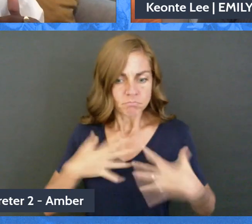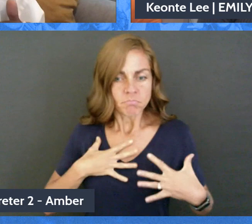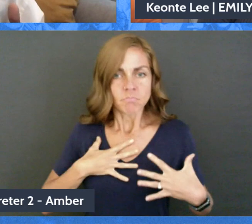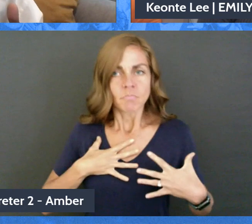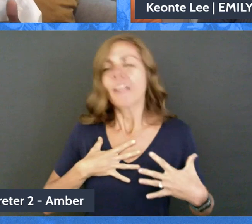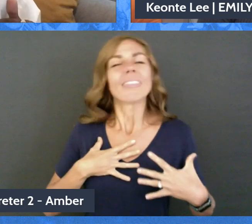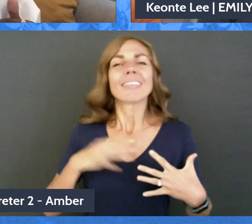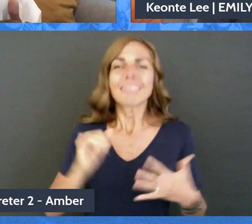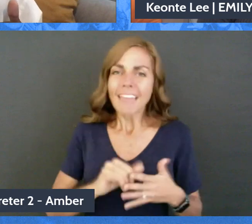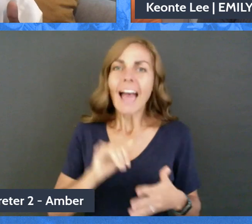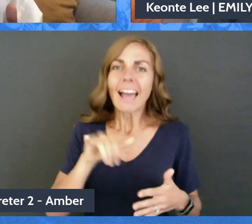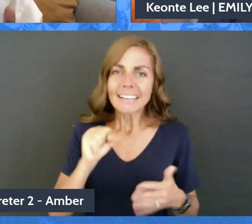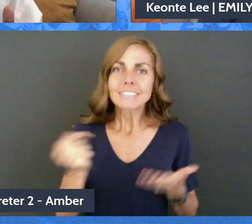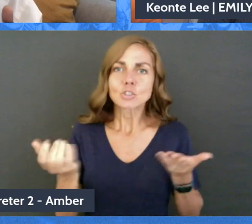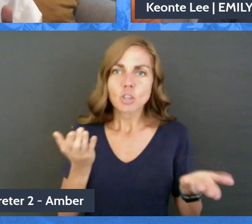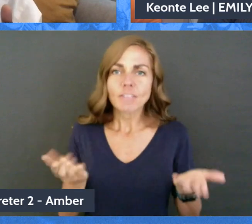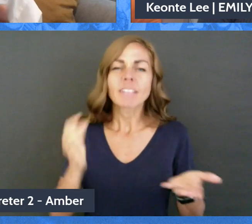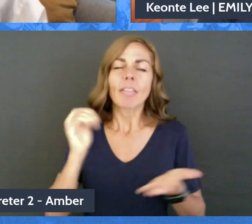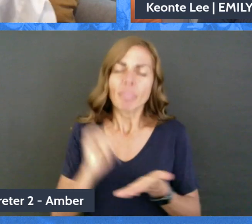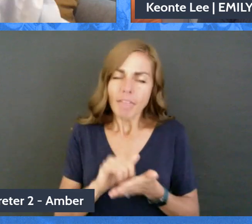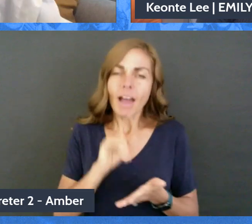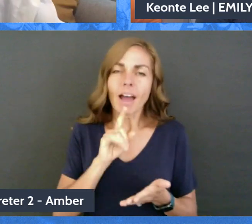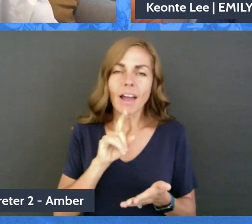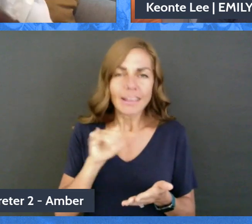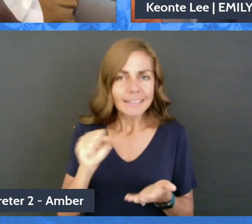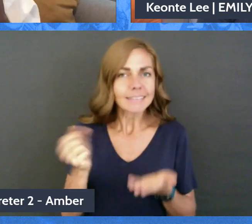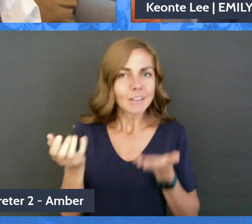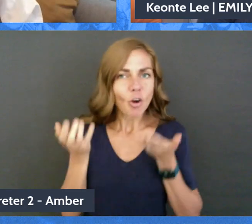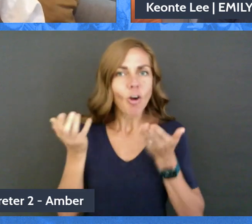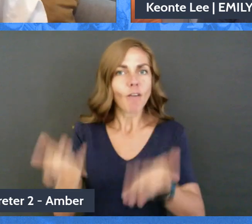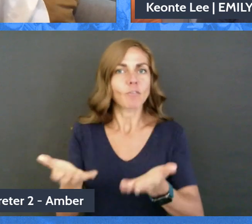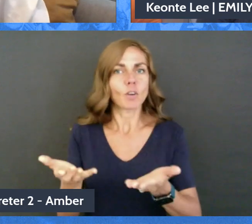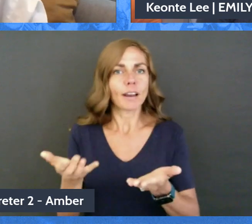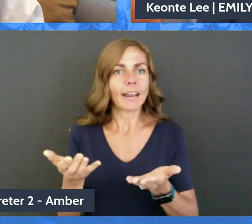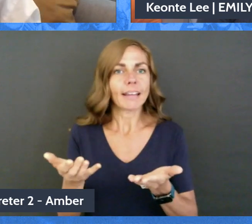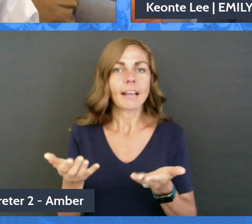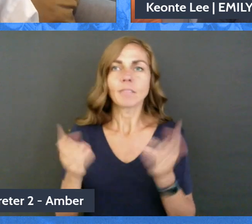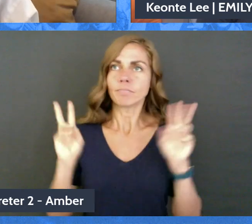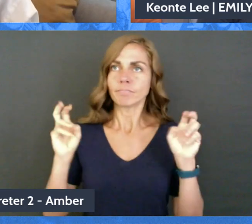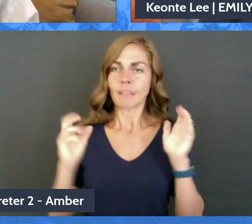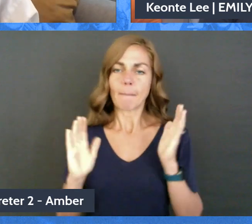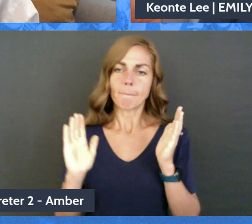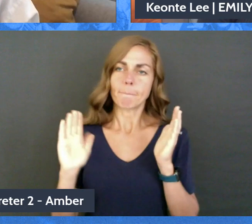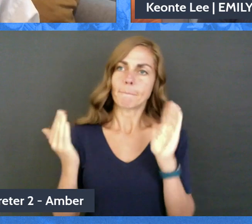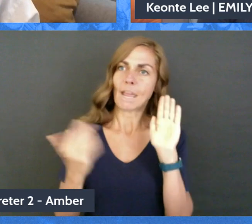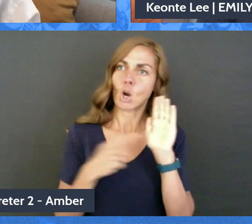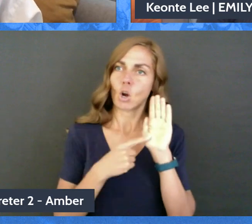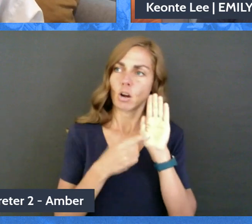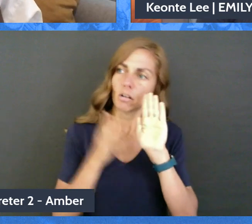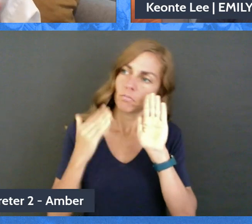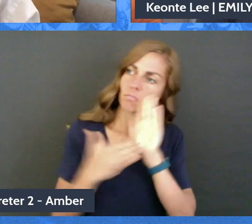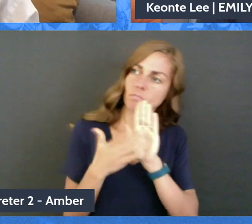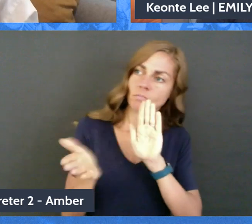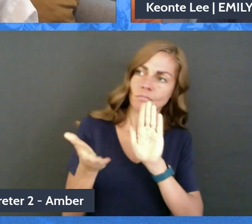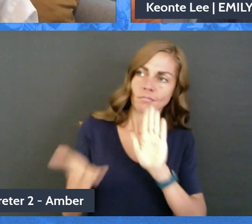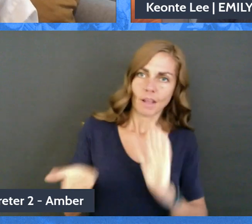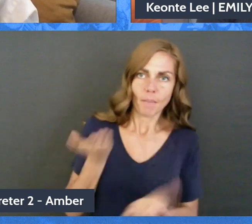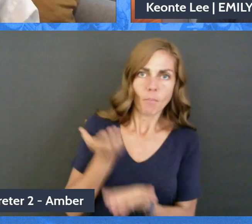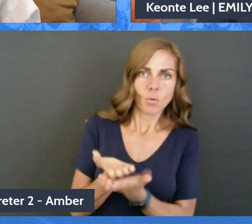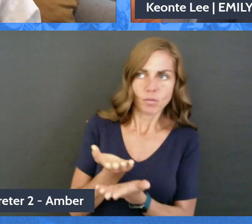That alone is an offering, is being that mirror, being that evidence of possibility, that reminder.